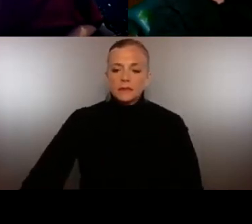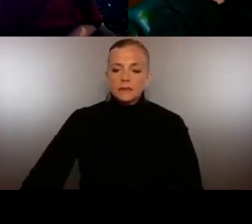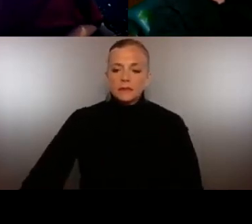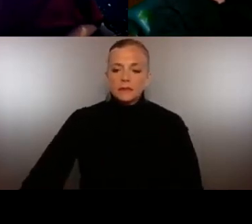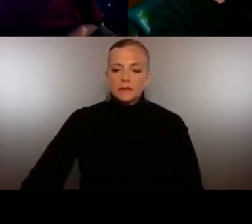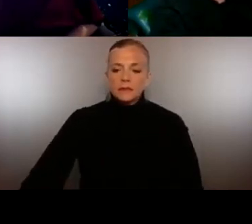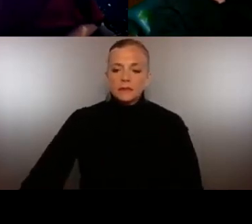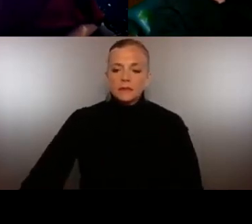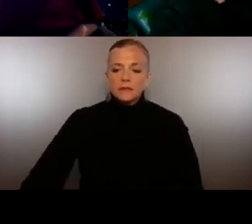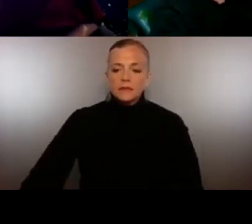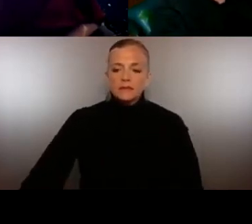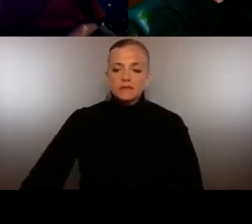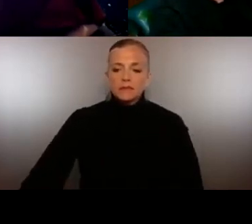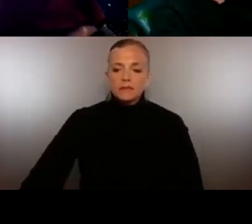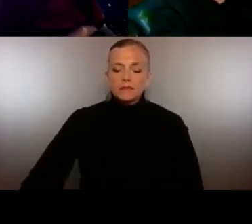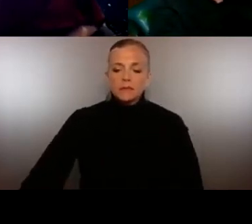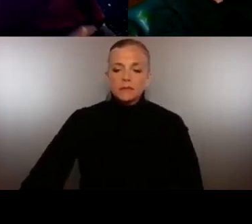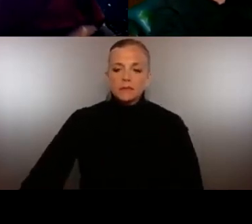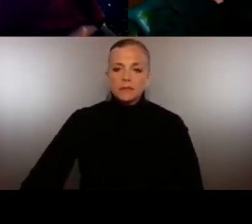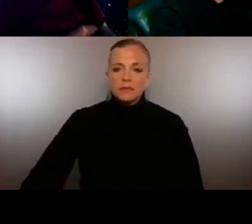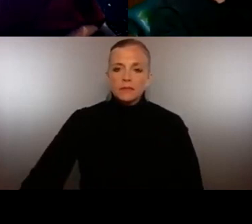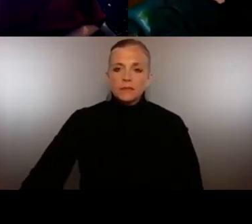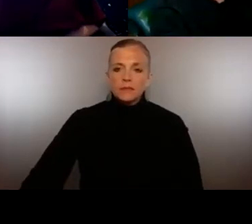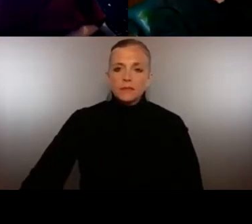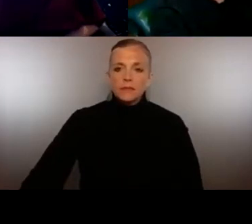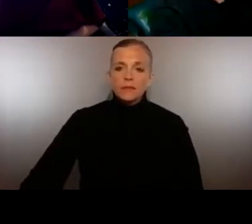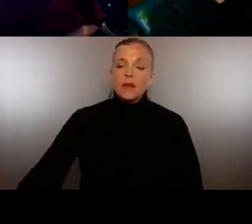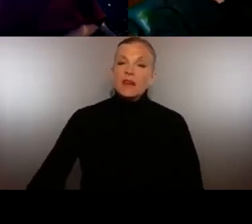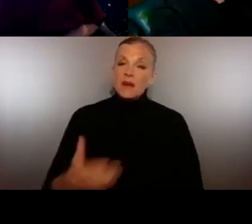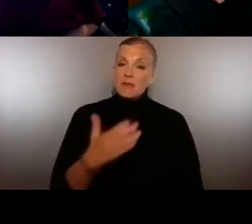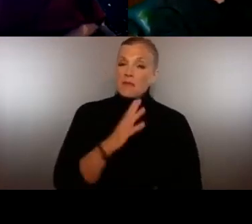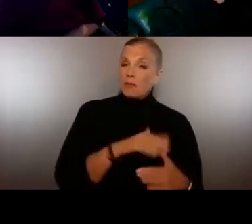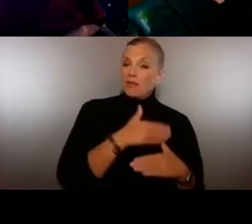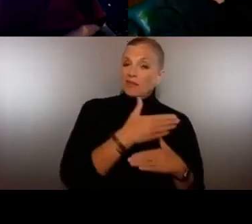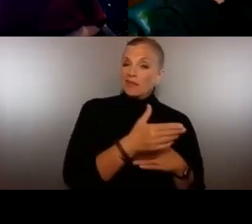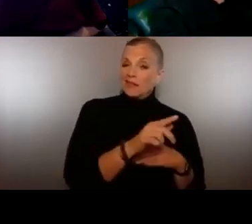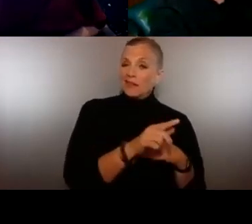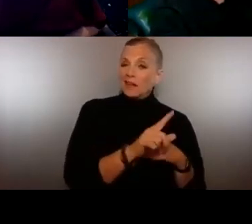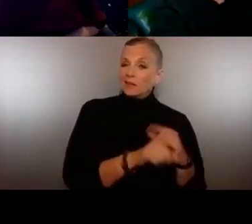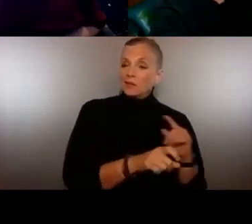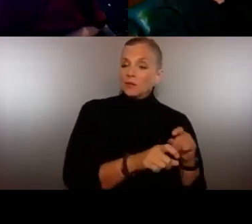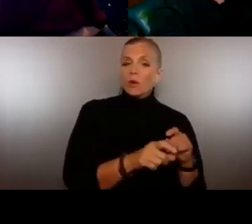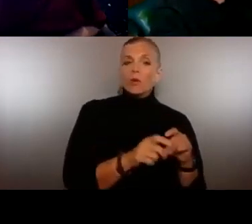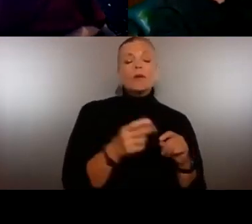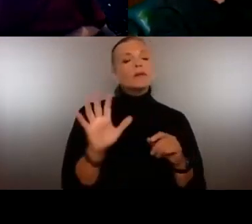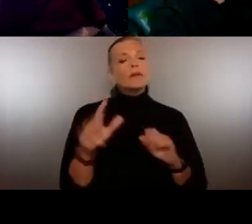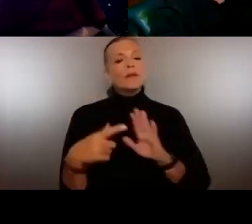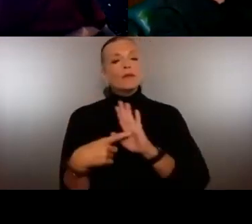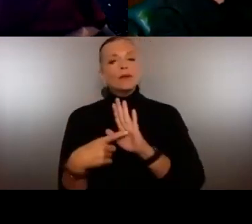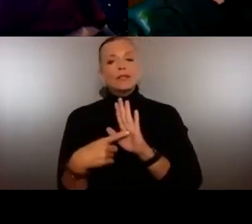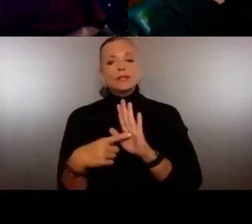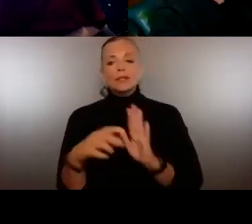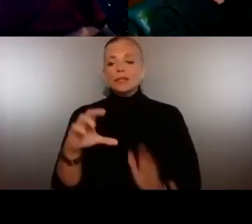Maybe we can go to the next question then. Hari, if you've got suggestions, you can-- For example, charter school versus district.